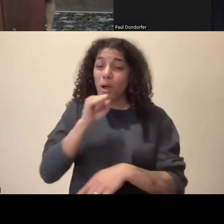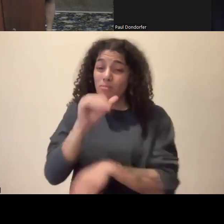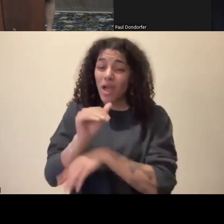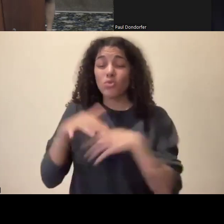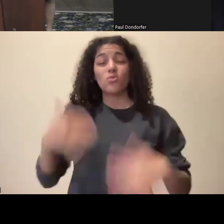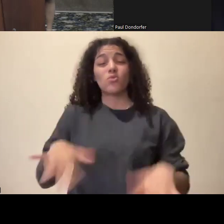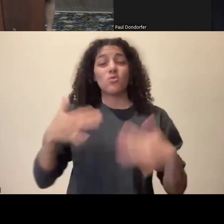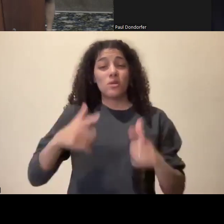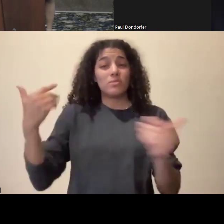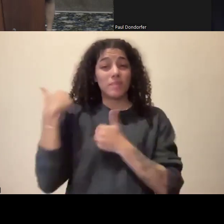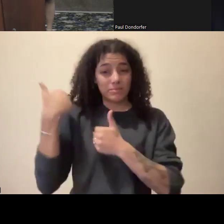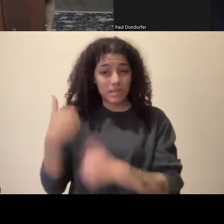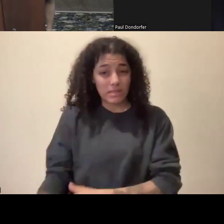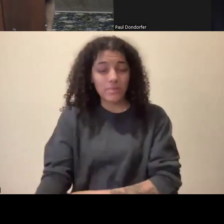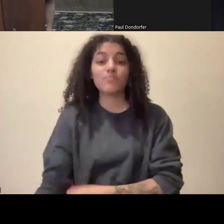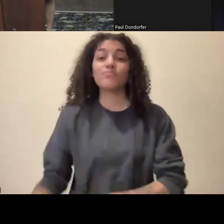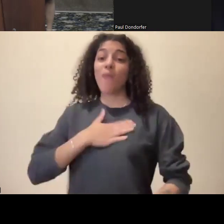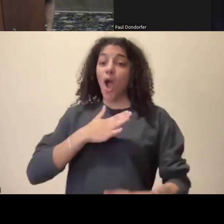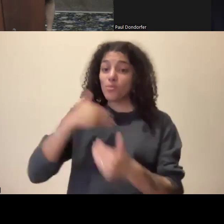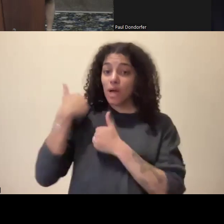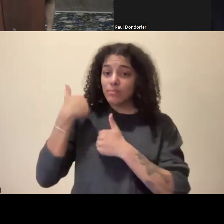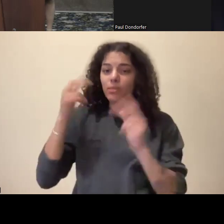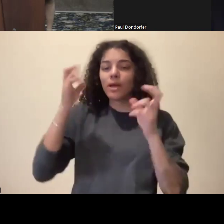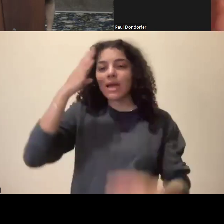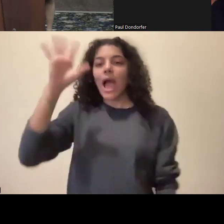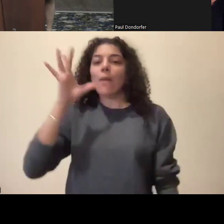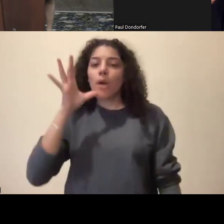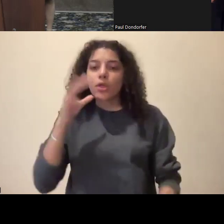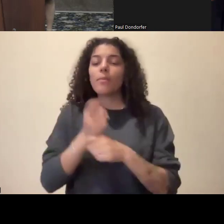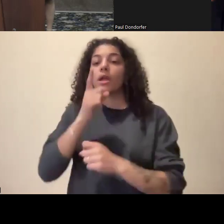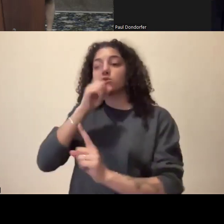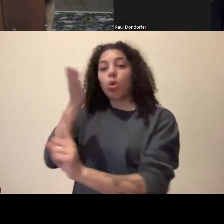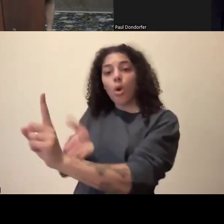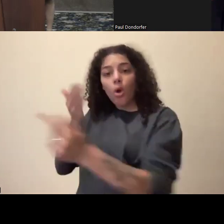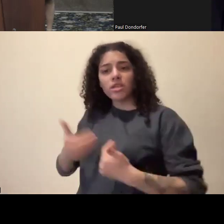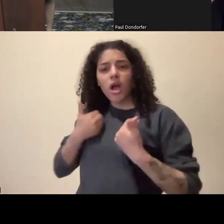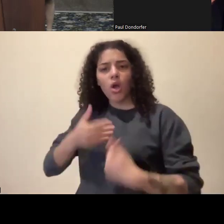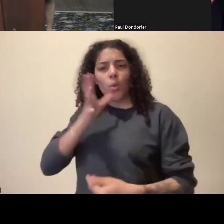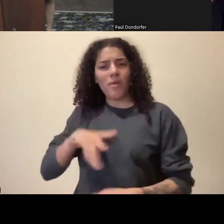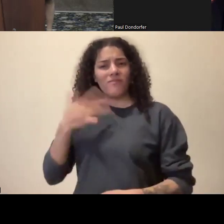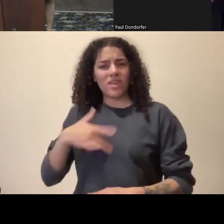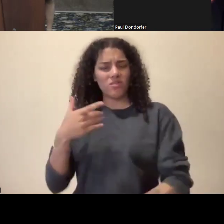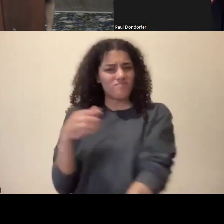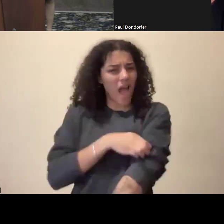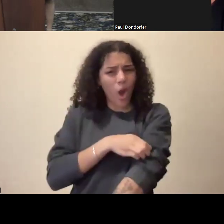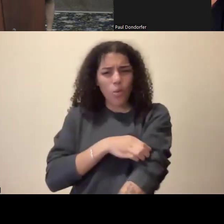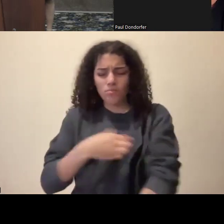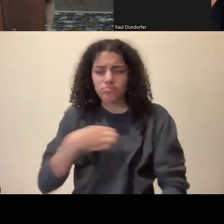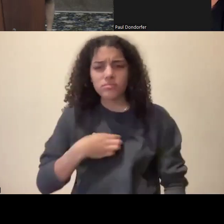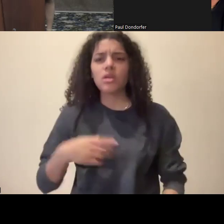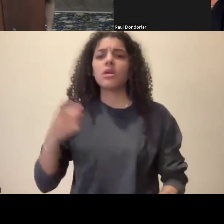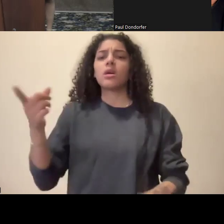of the fairy godmother to help a young woman feel noticed empowered beautiful You might be surprised